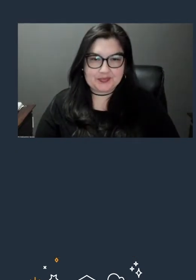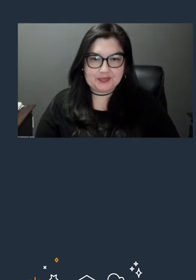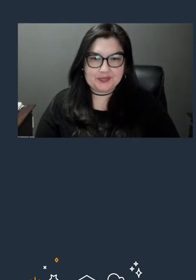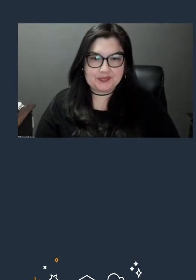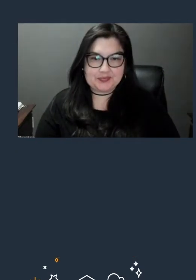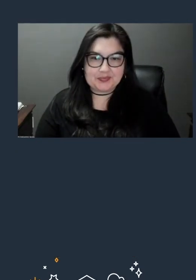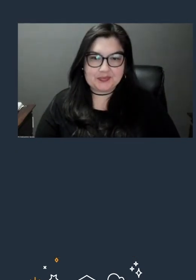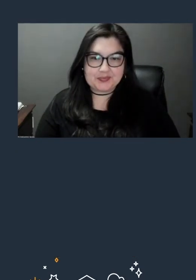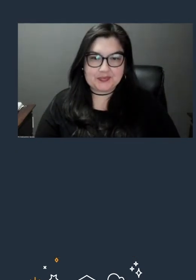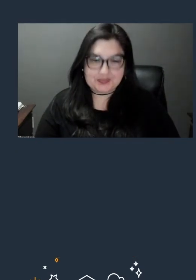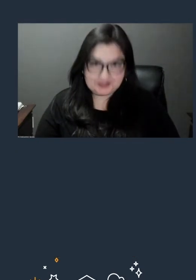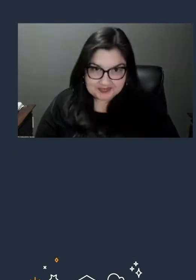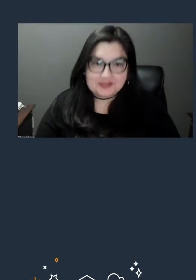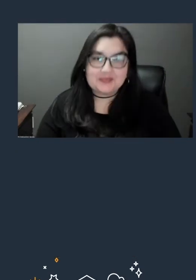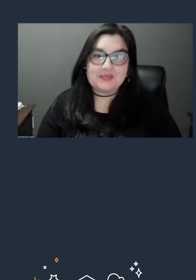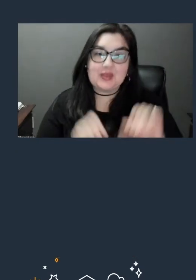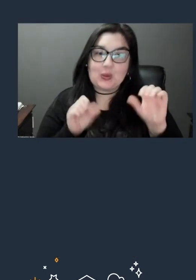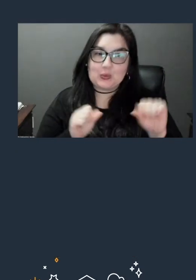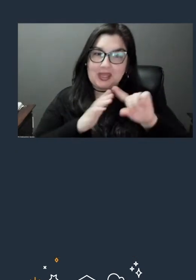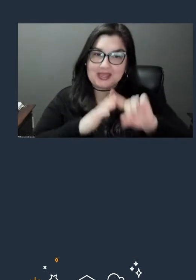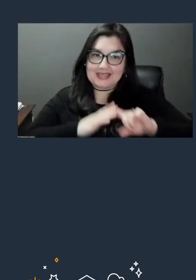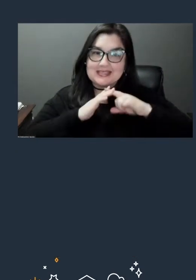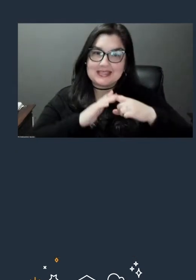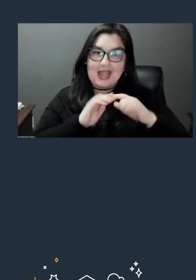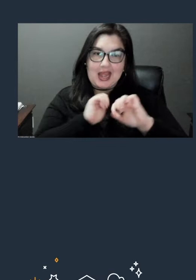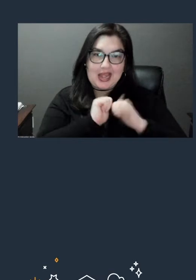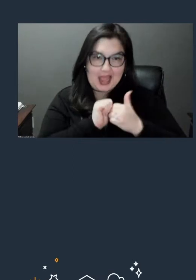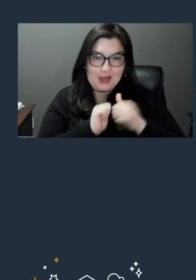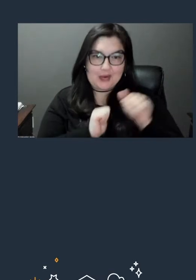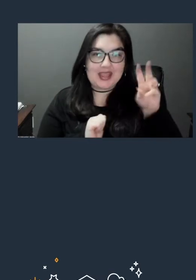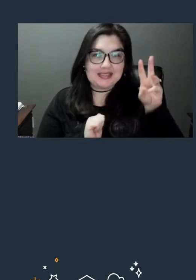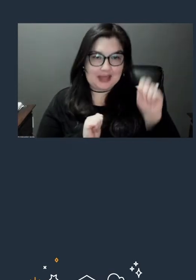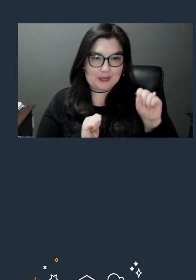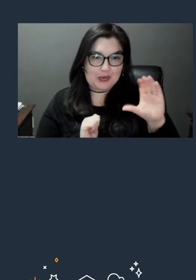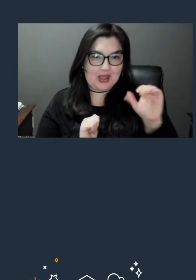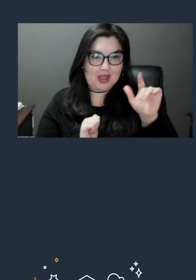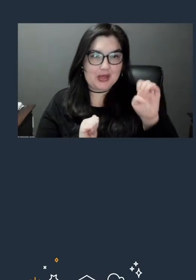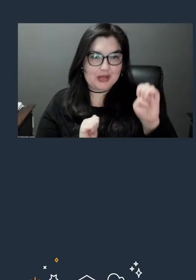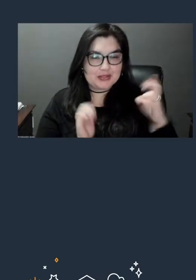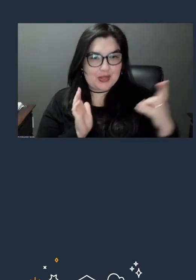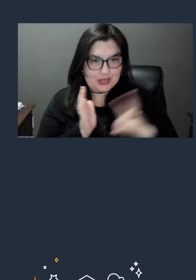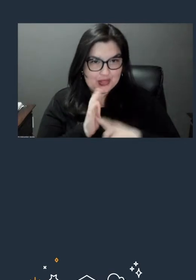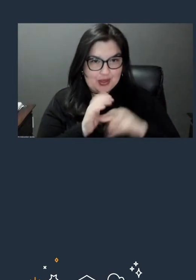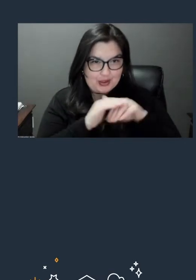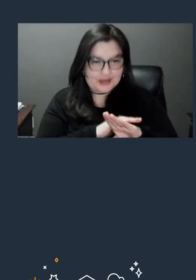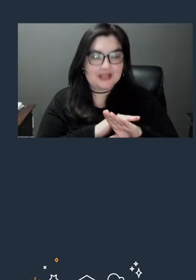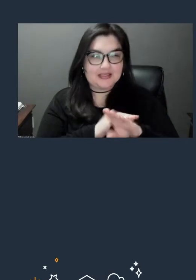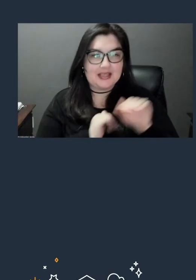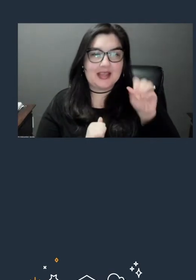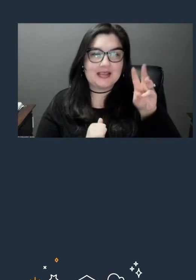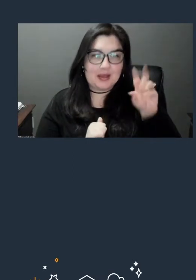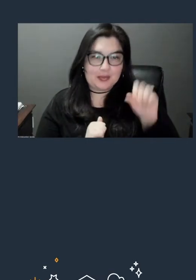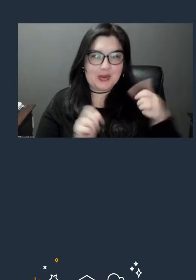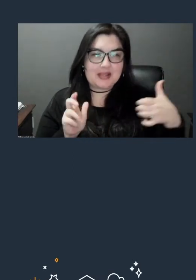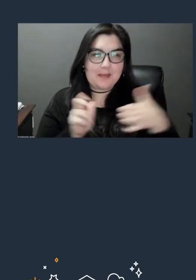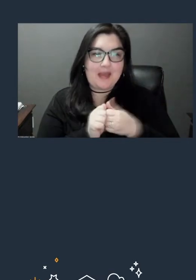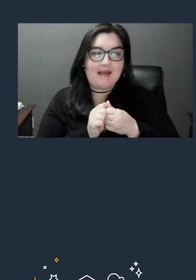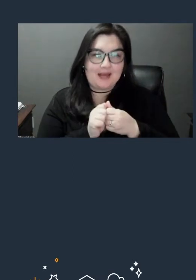So you can get started by logging into your AWS Console, and navigate to AWS Backup Service. From here, on the dashboard space,